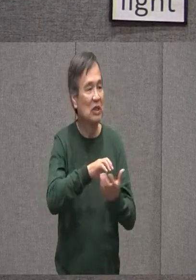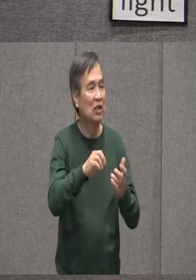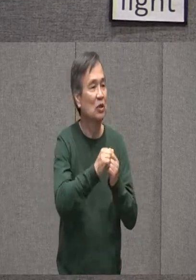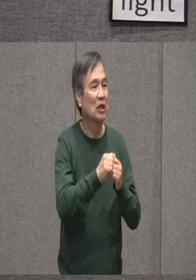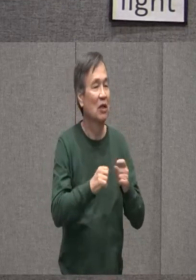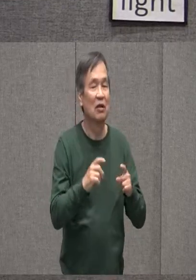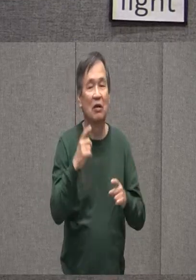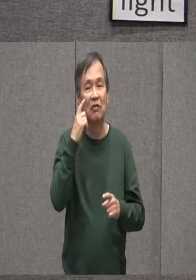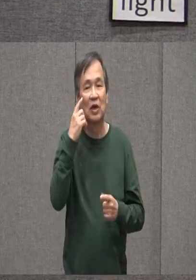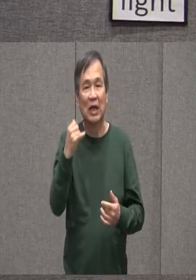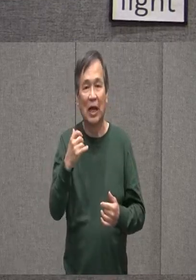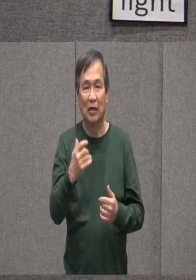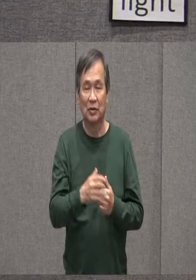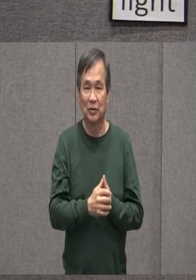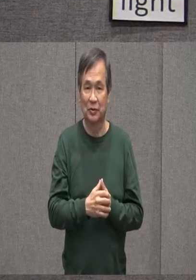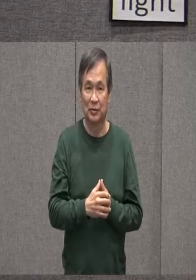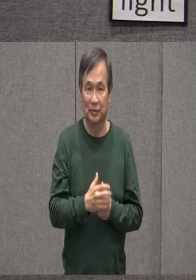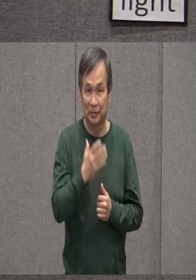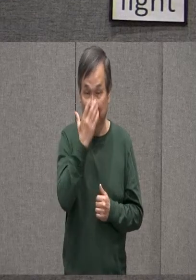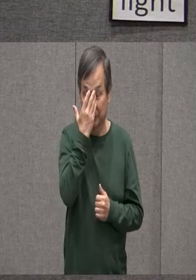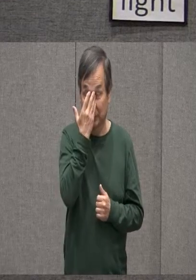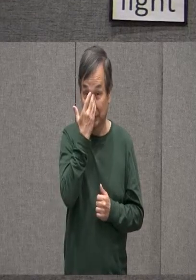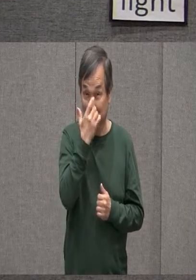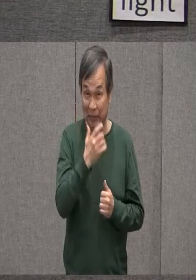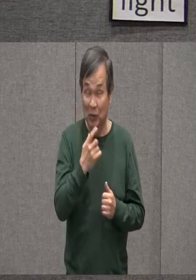But for now I'm just gonna take the red